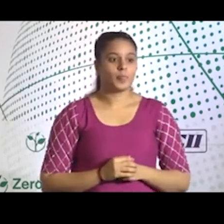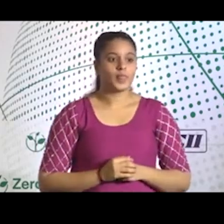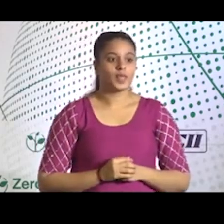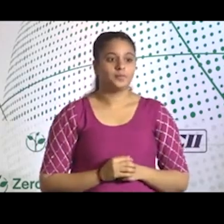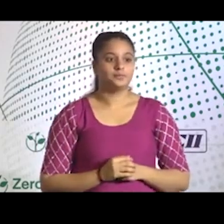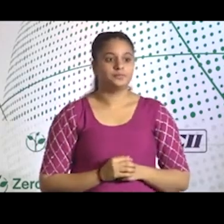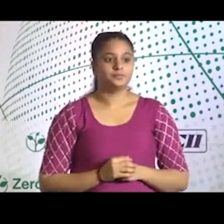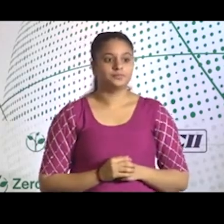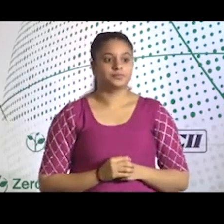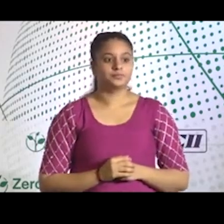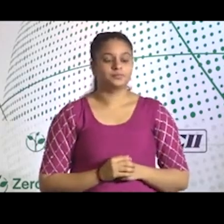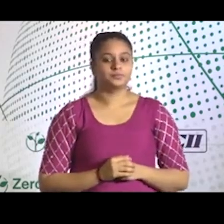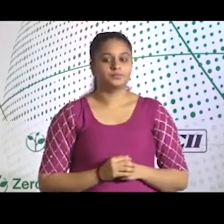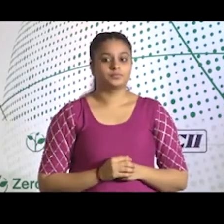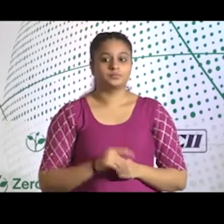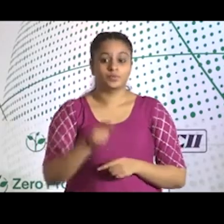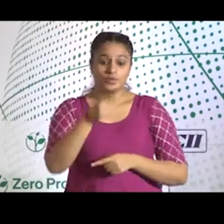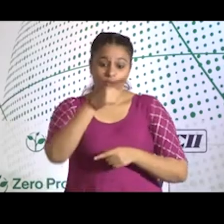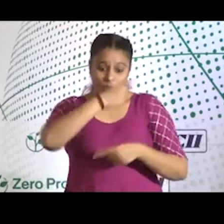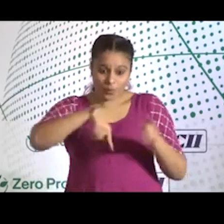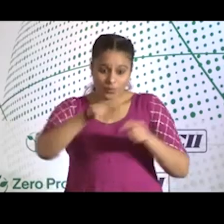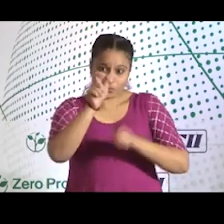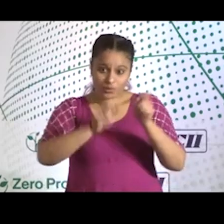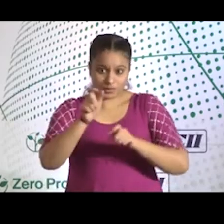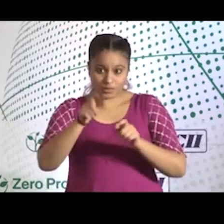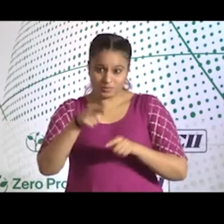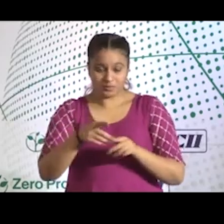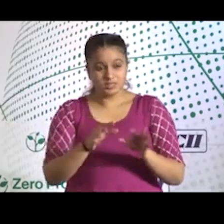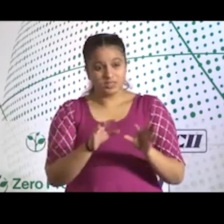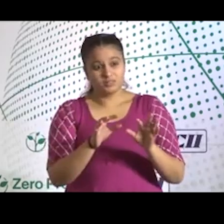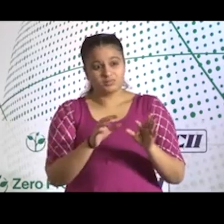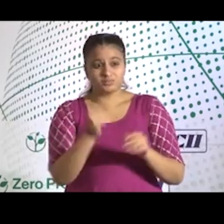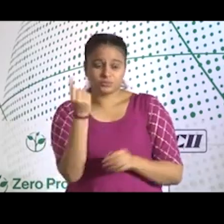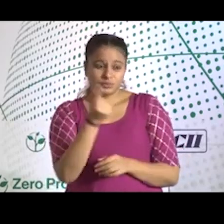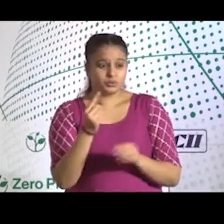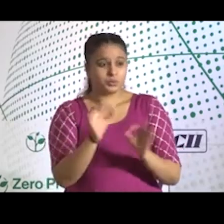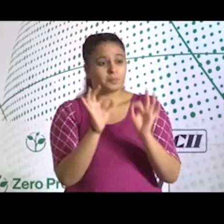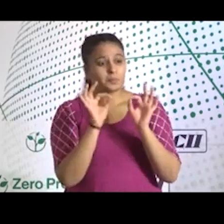right now, all of my use the best computers, use the best phones